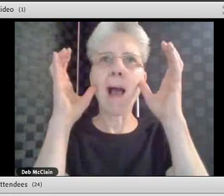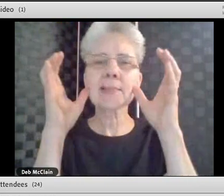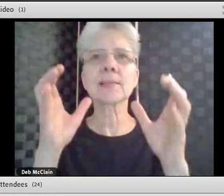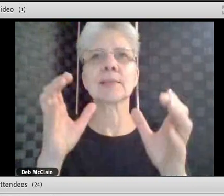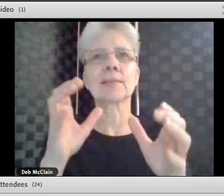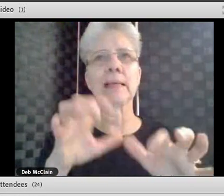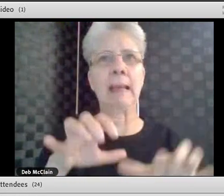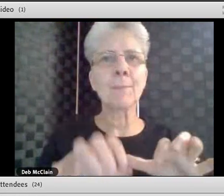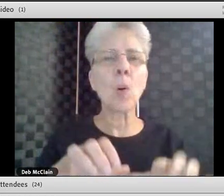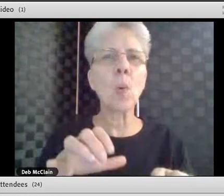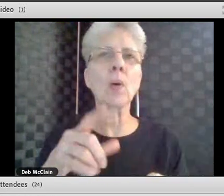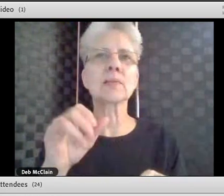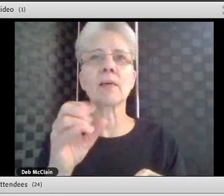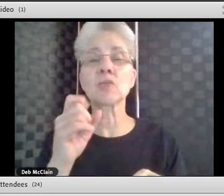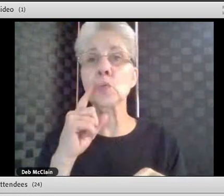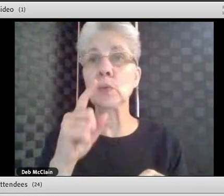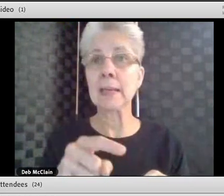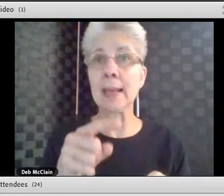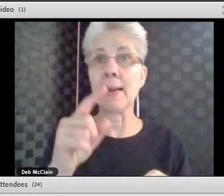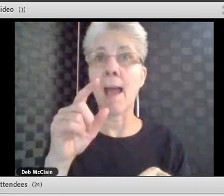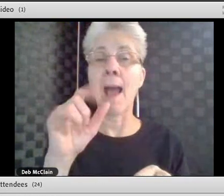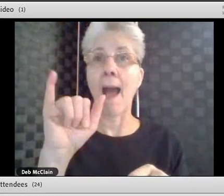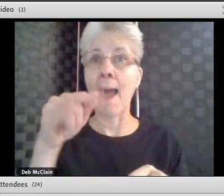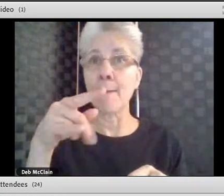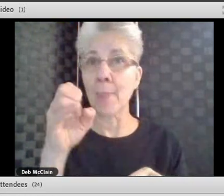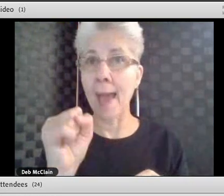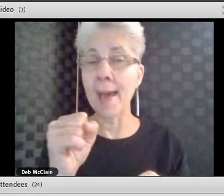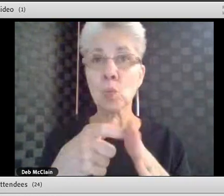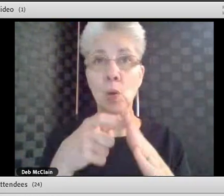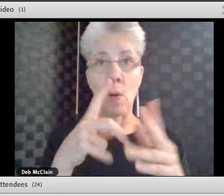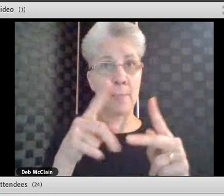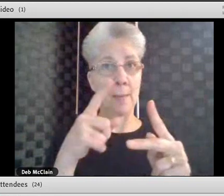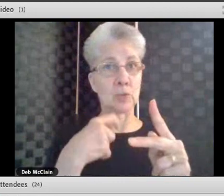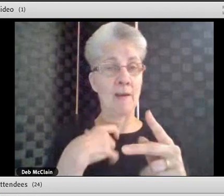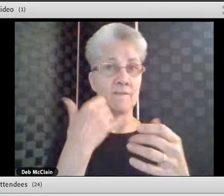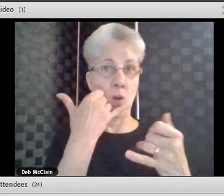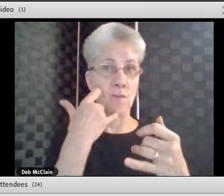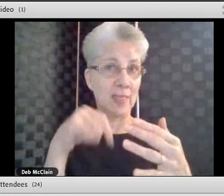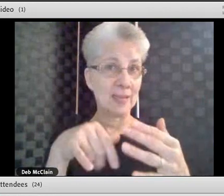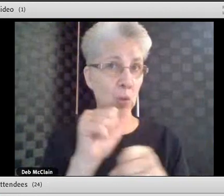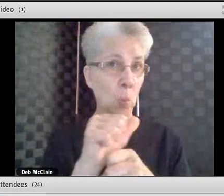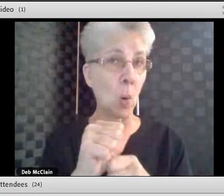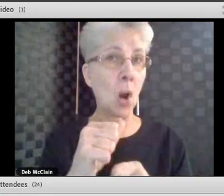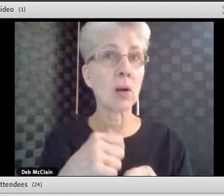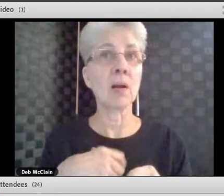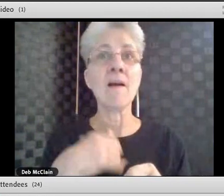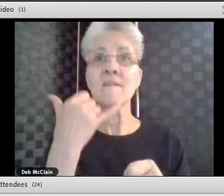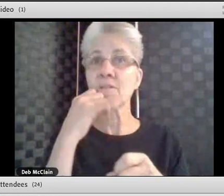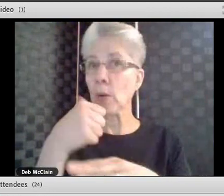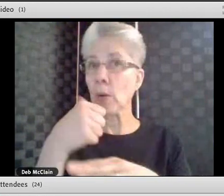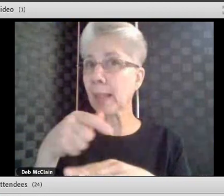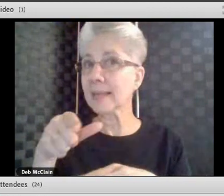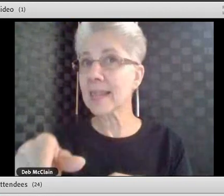like gloves or keyboards or glasses? Are you going to need iPads? Are you going to require people to have a phone for this to work?